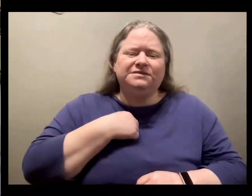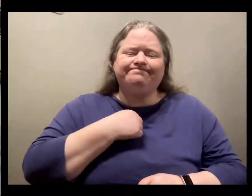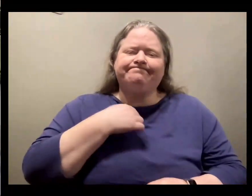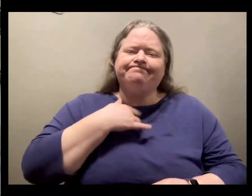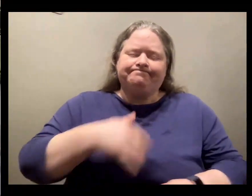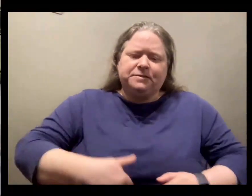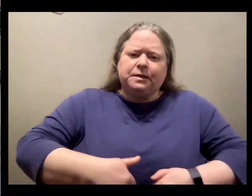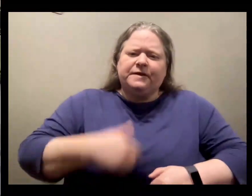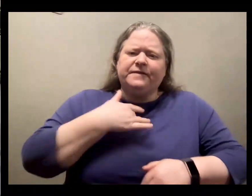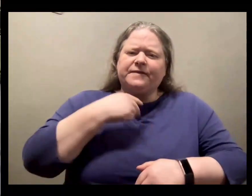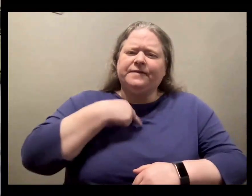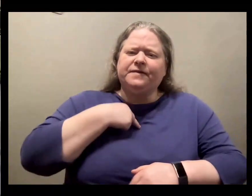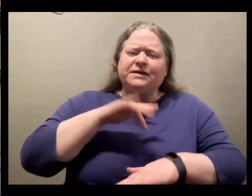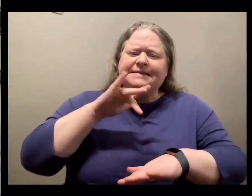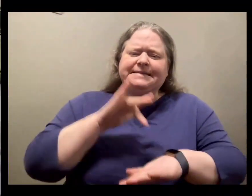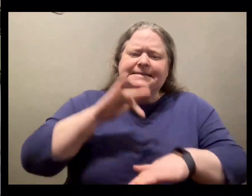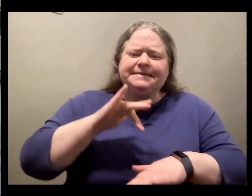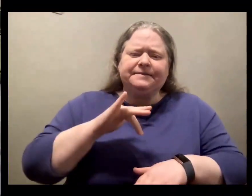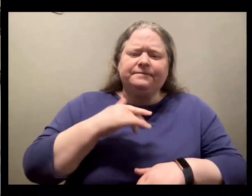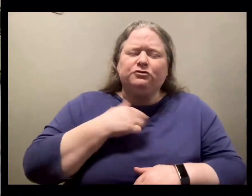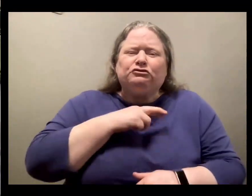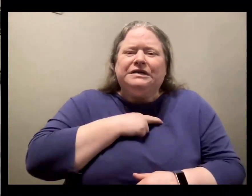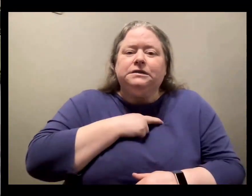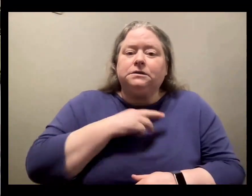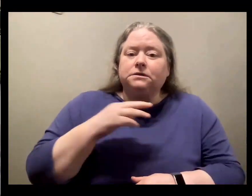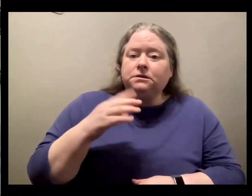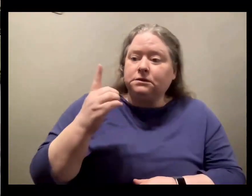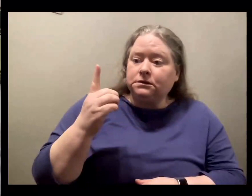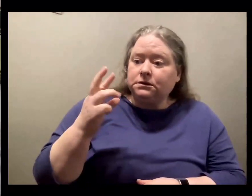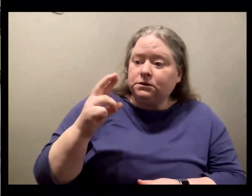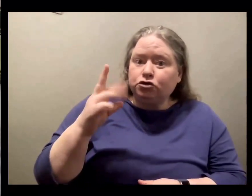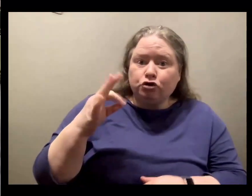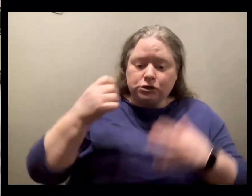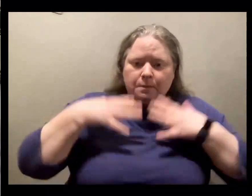I just tend to have a very sensitive stomach. I just can't tend to tolerate any drugs, really.